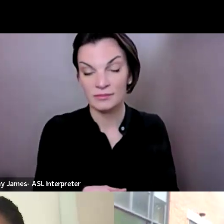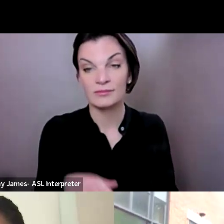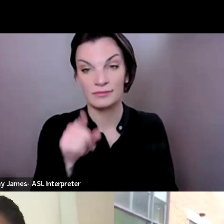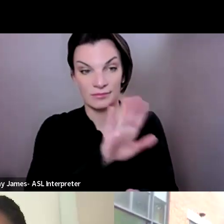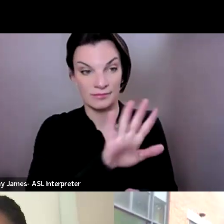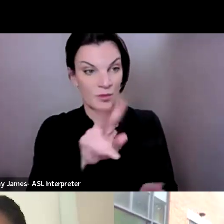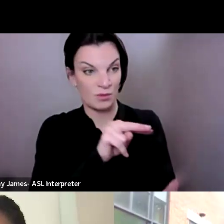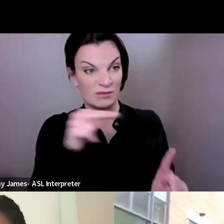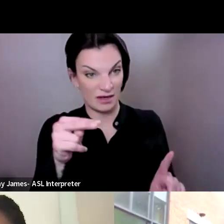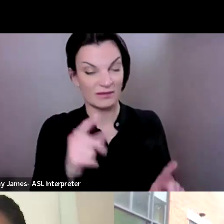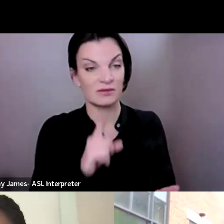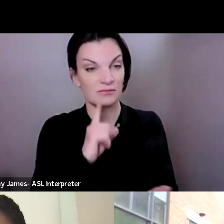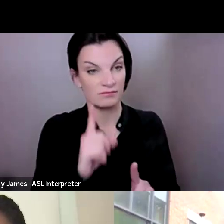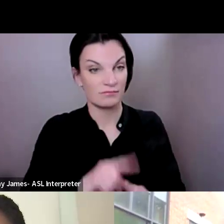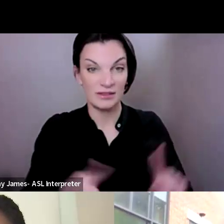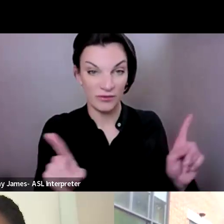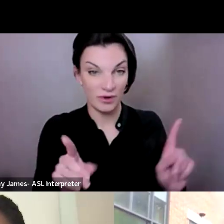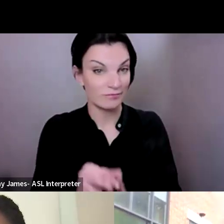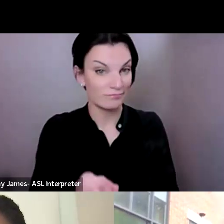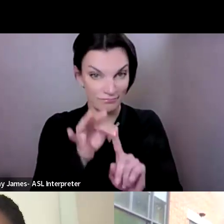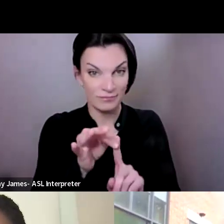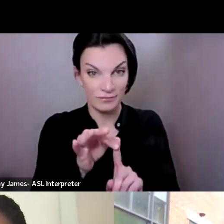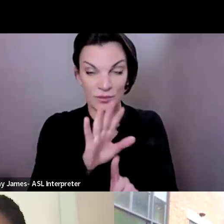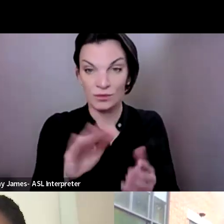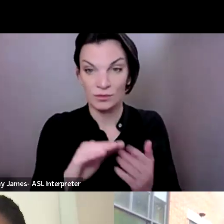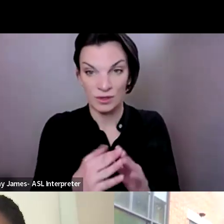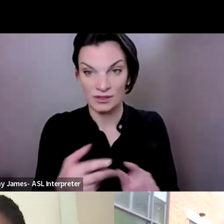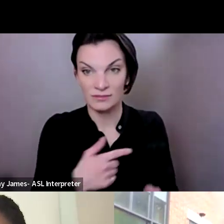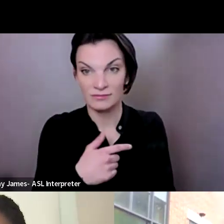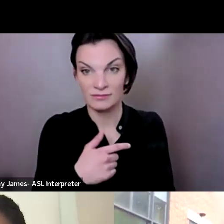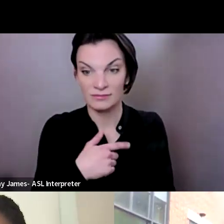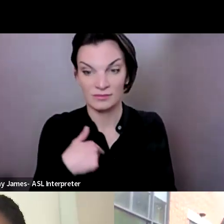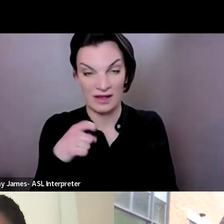on your experiences and your communities. I think we all have had a lot to learn from